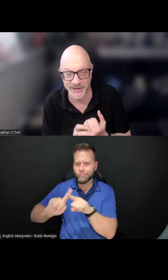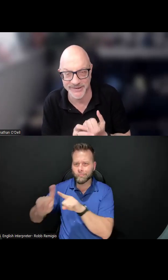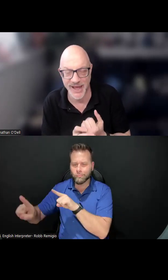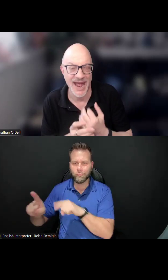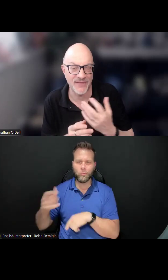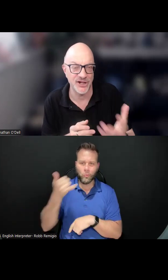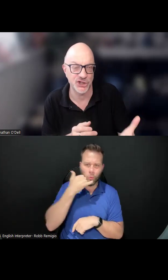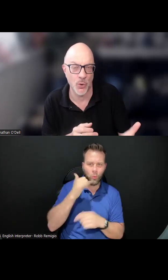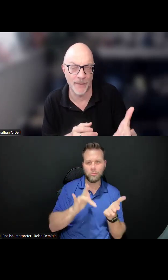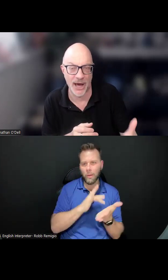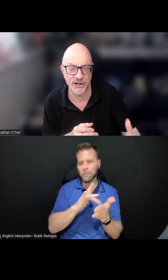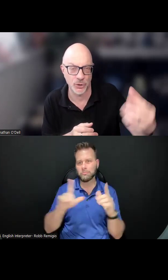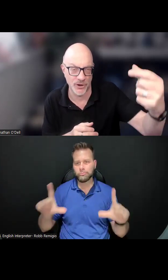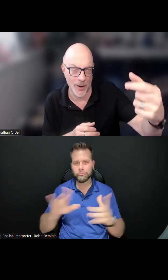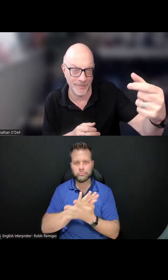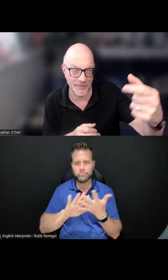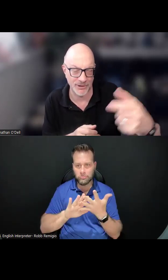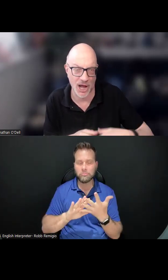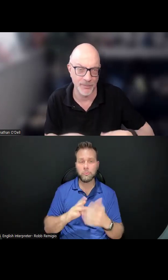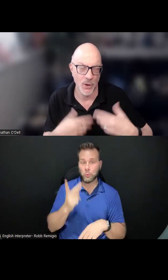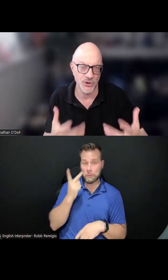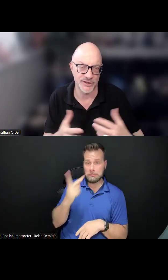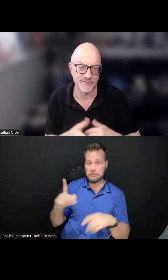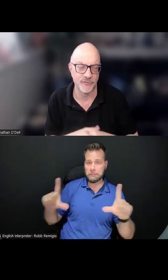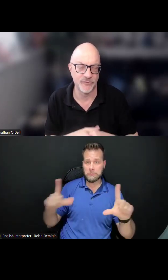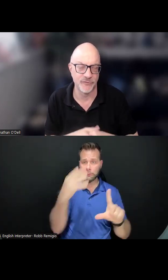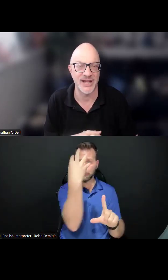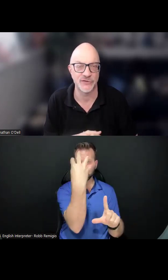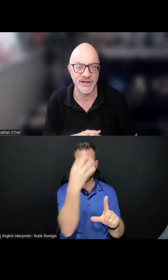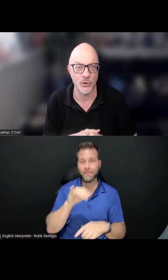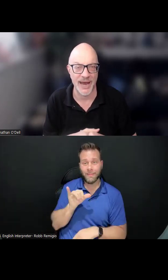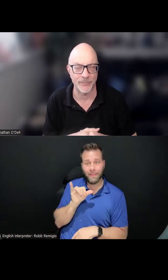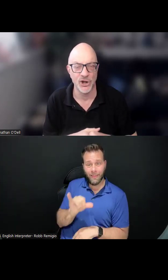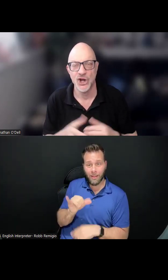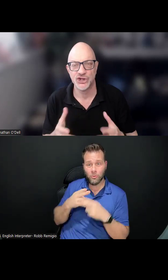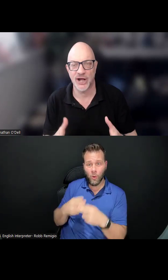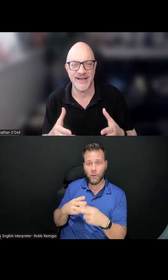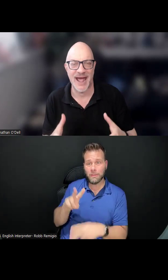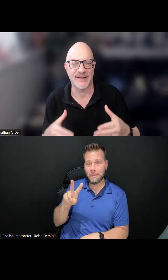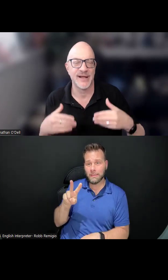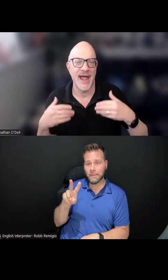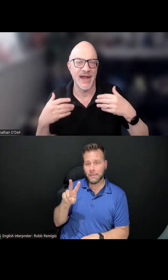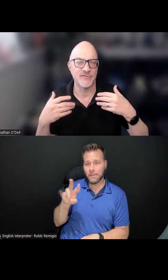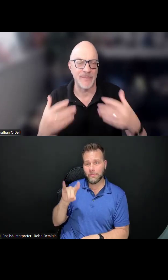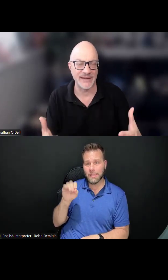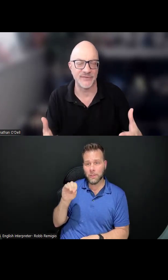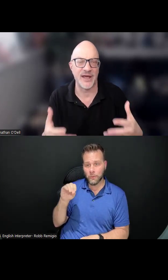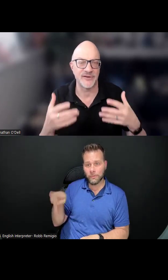a laptop, a smartphone and tablets, and show a monitor with a webcam on top, which is a full-fledged video camera.